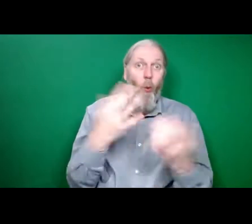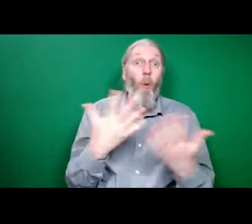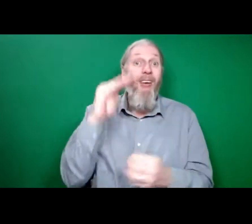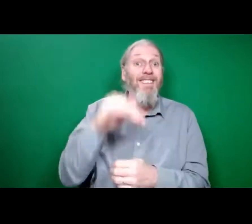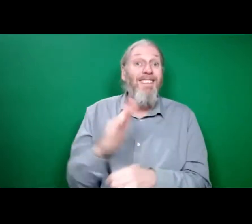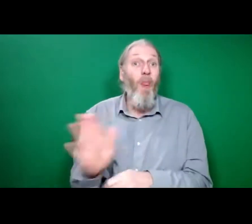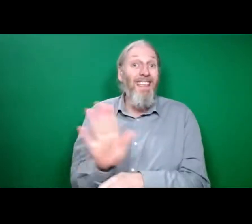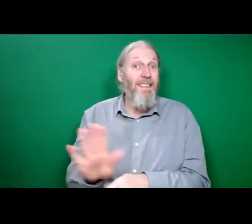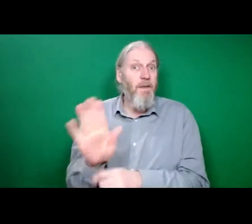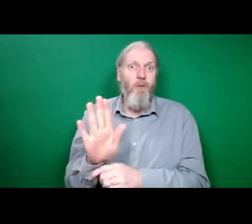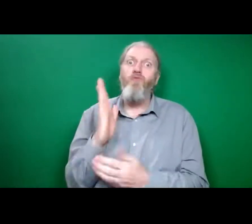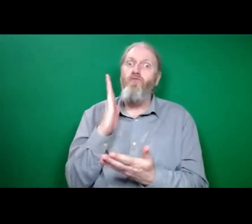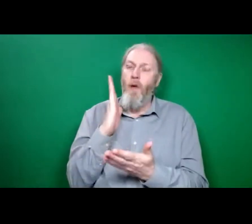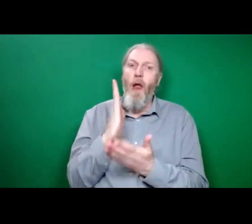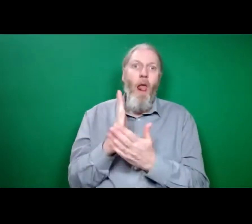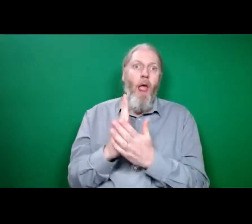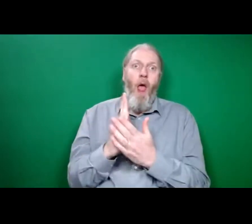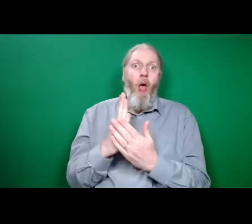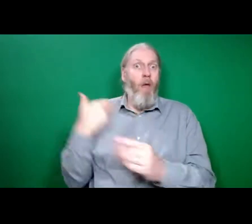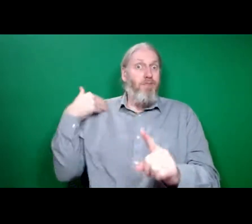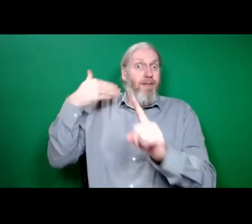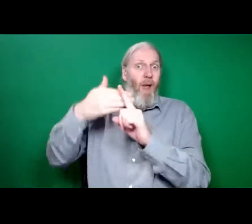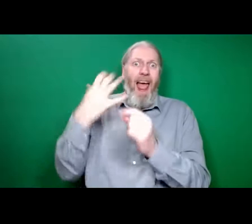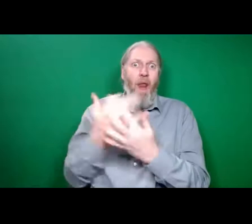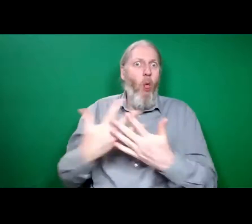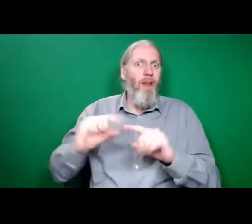The report was jointly commissioned by SELEP and the